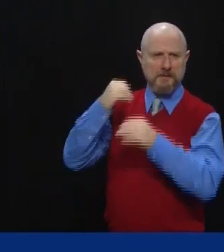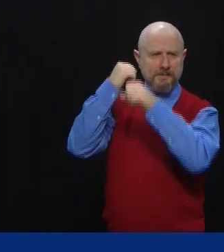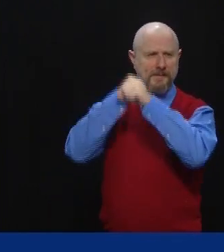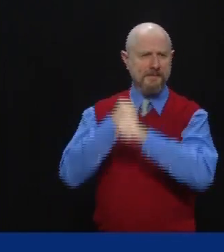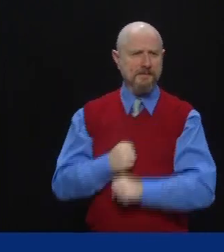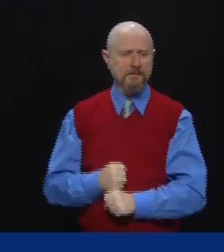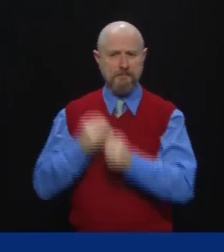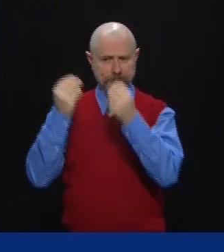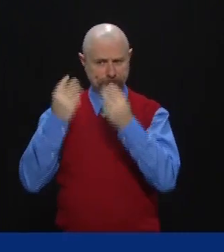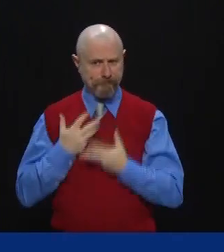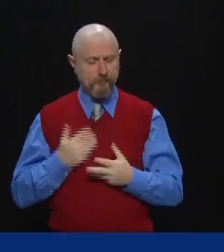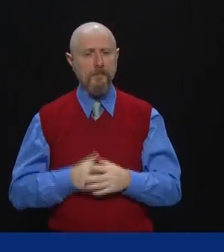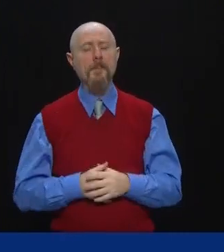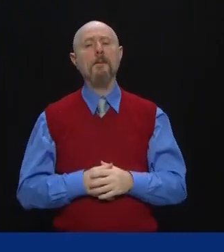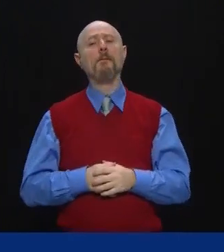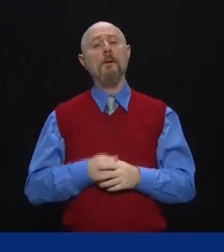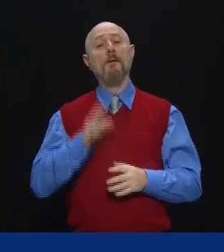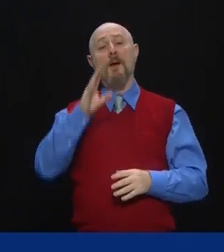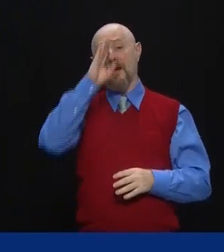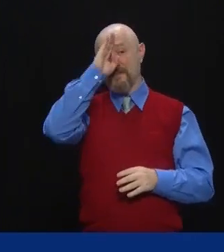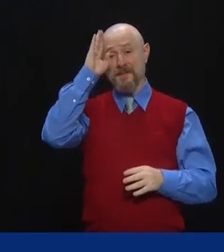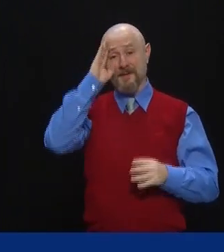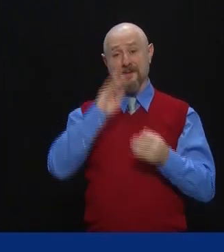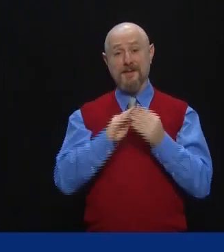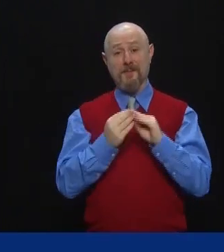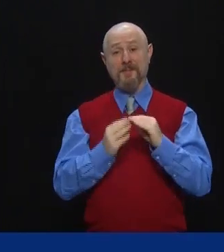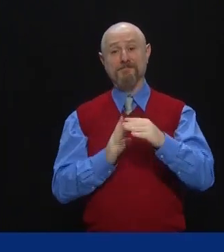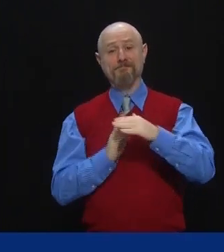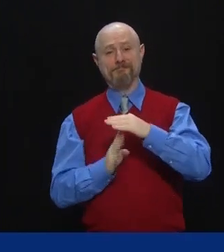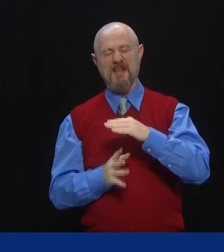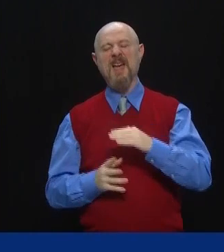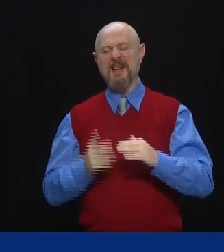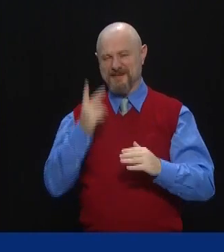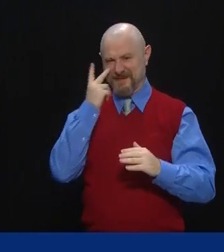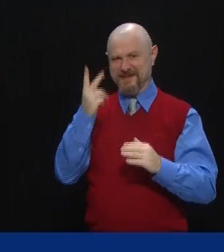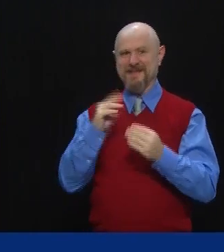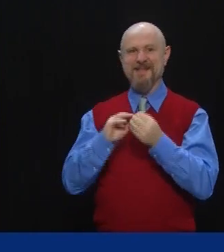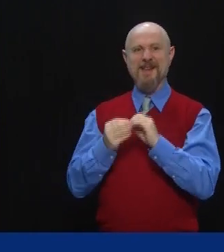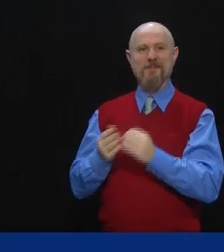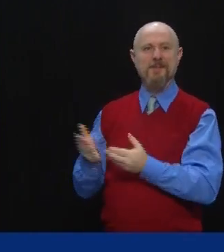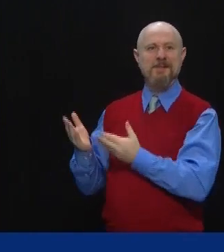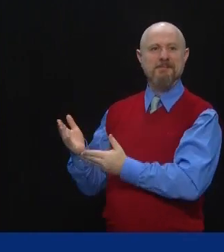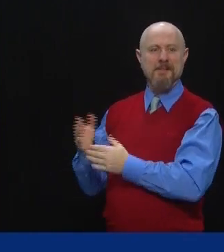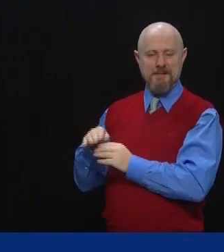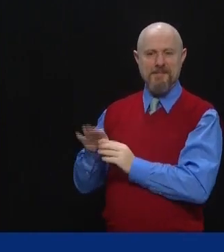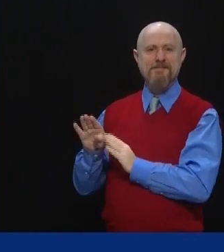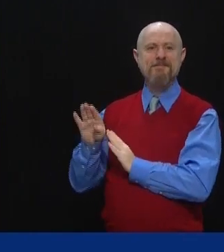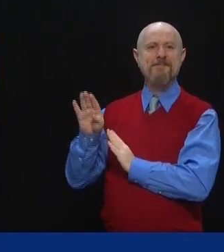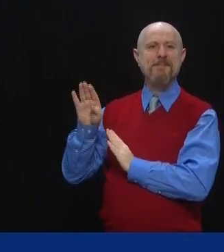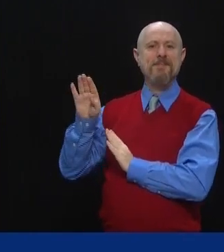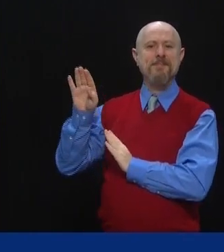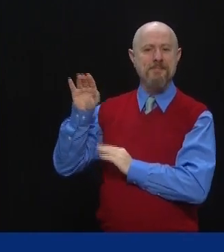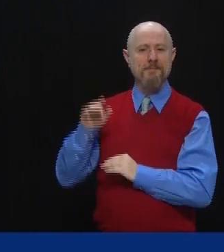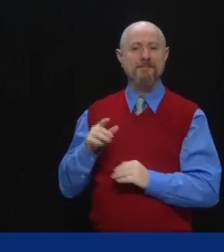DOUBT. PRIORITY OF OUR ADMINISTRATION, EXECUTED AND NOW HAVE RESULTS TO SHOW.